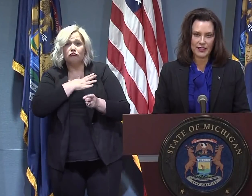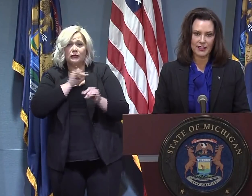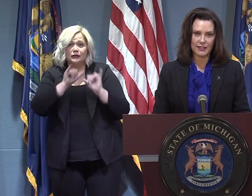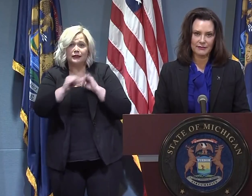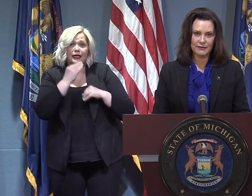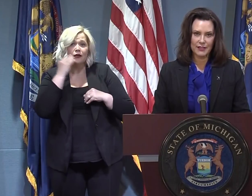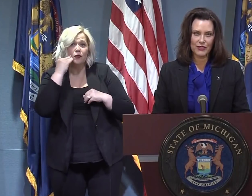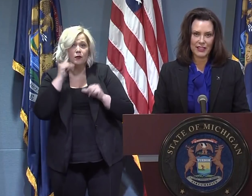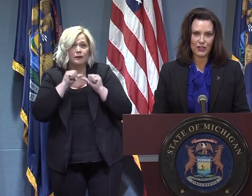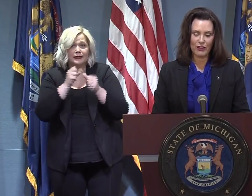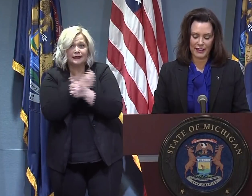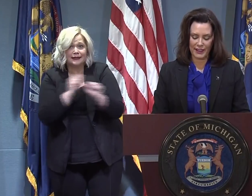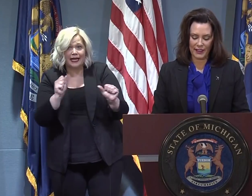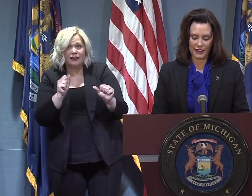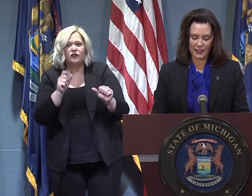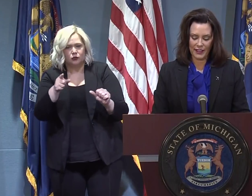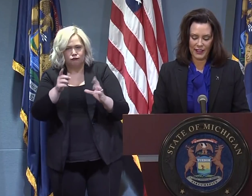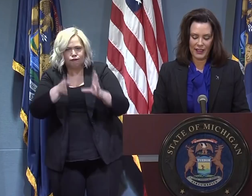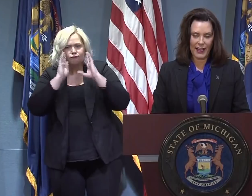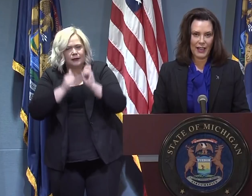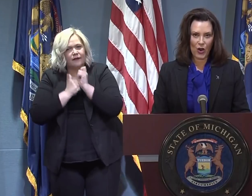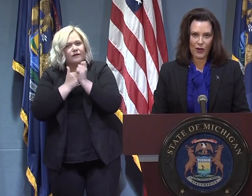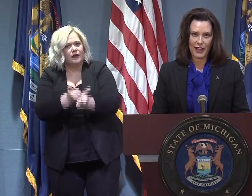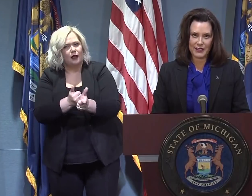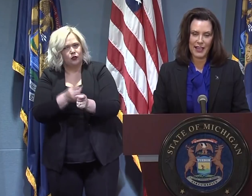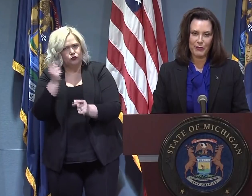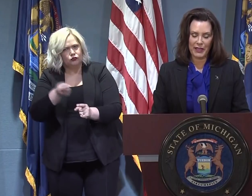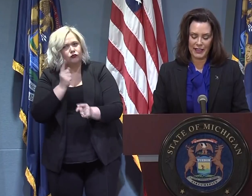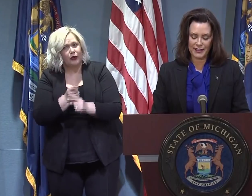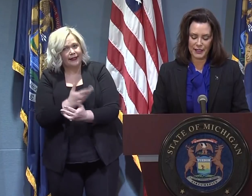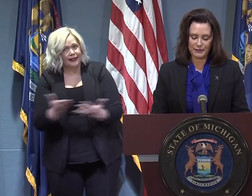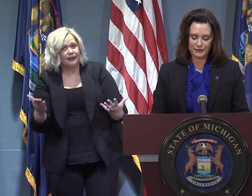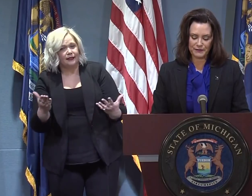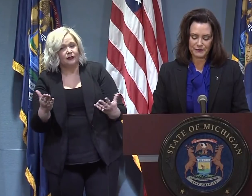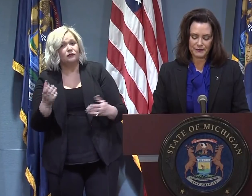WHEN I ASKED MICHIGAN RESIDENTS TO STAY HOME TO STAY SAFE, YOU LISTENED.